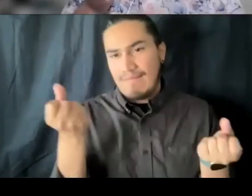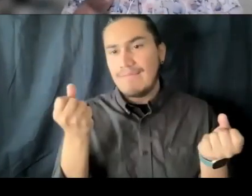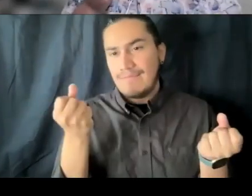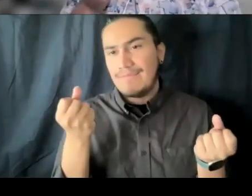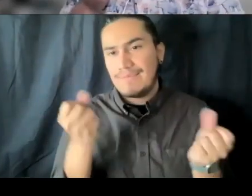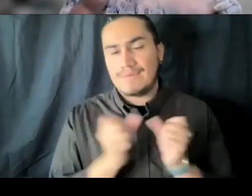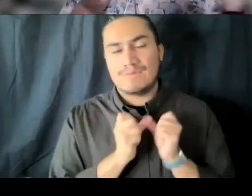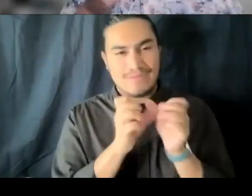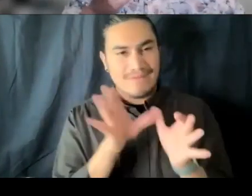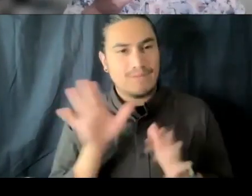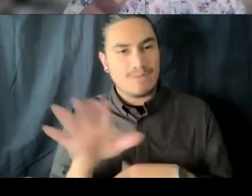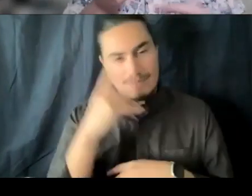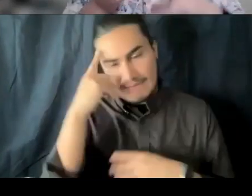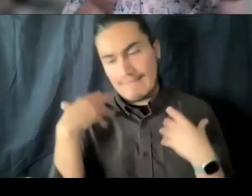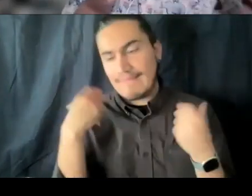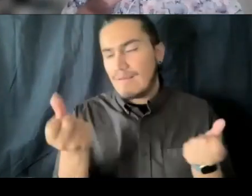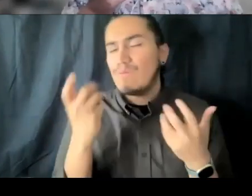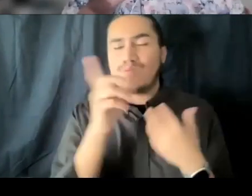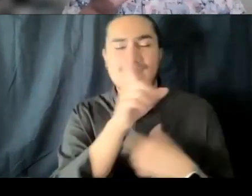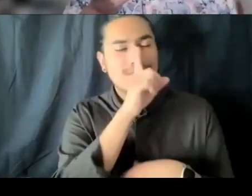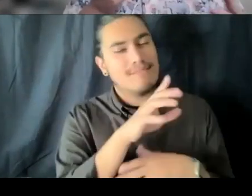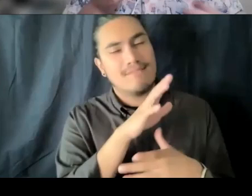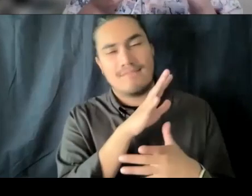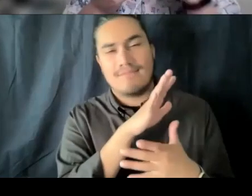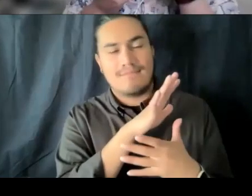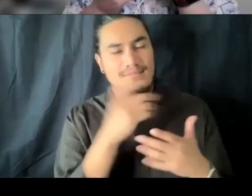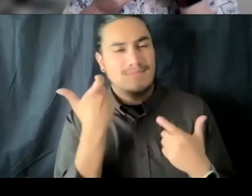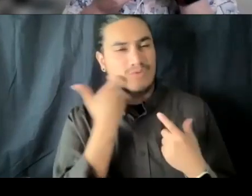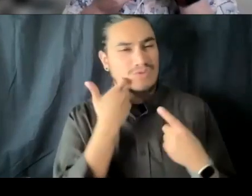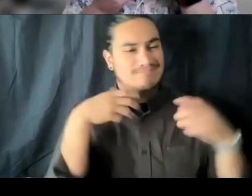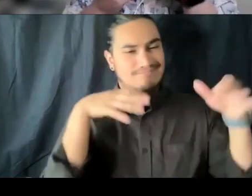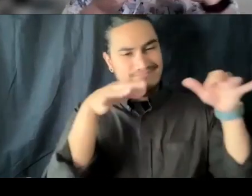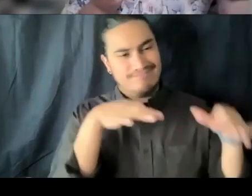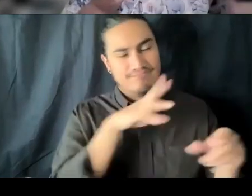applies to lots of survivors, not just trans and nonbinary communities.